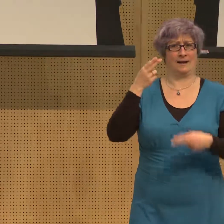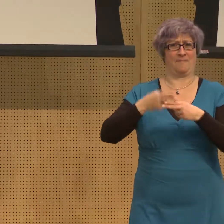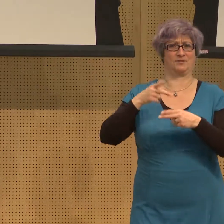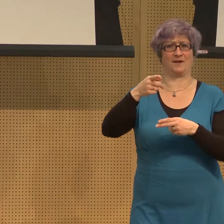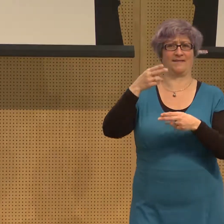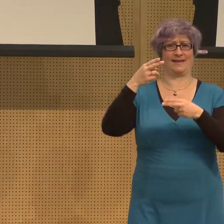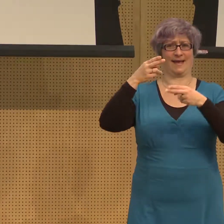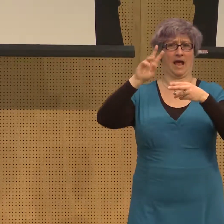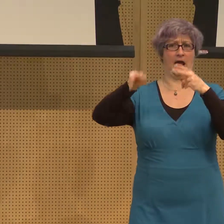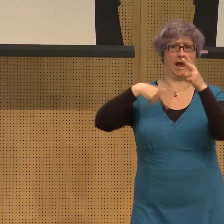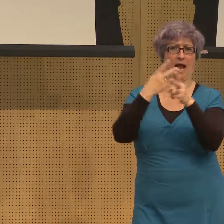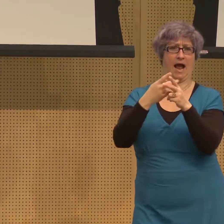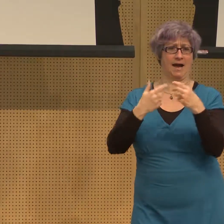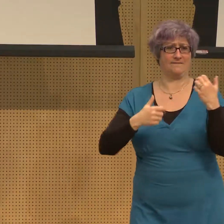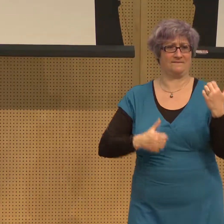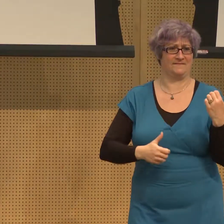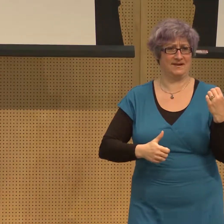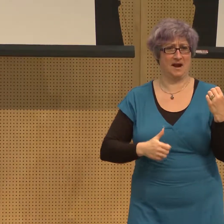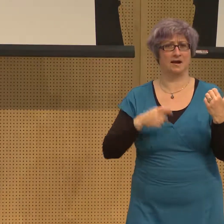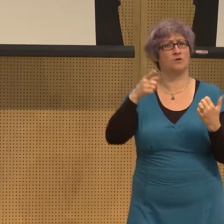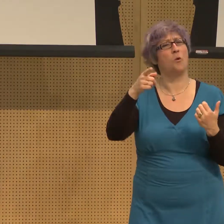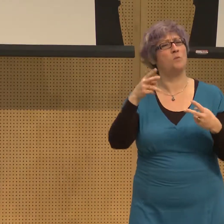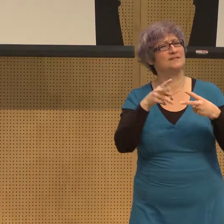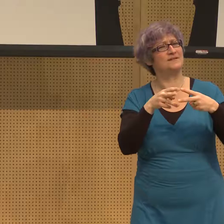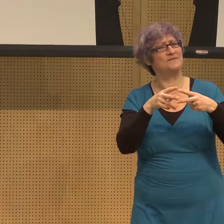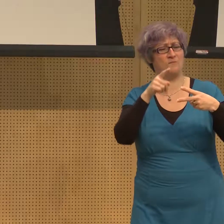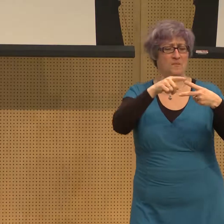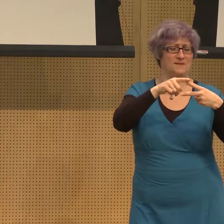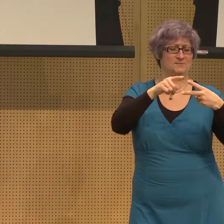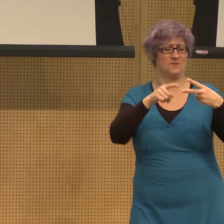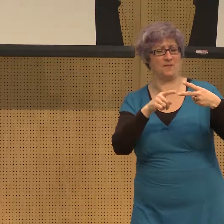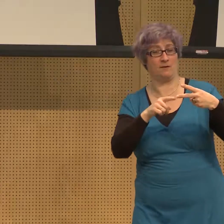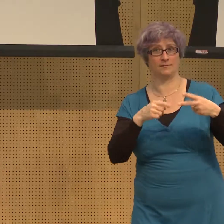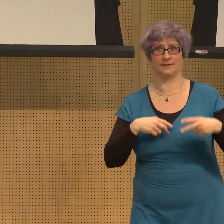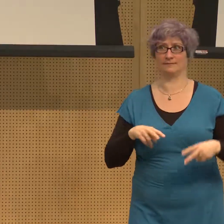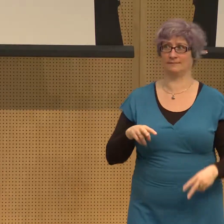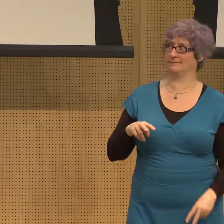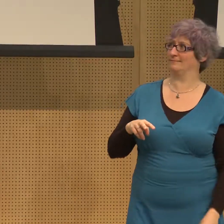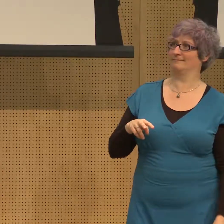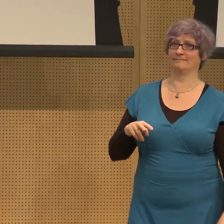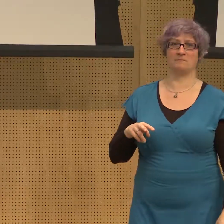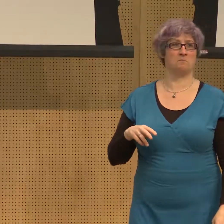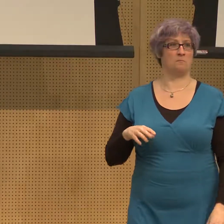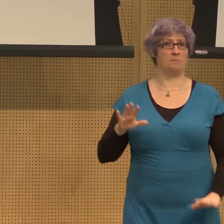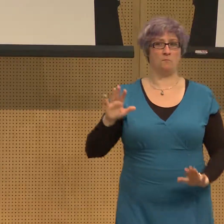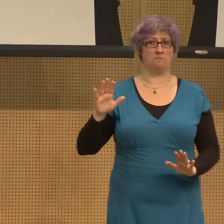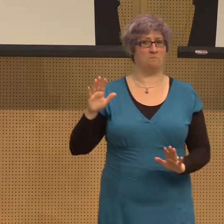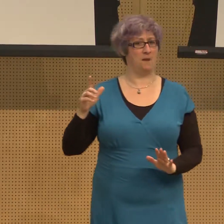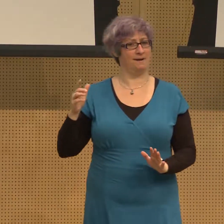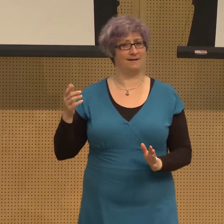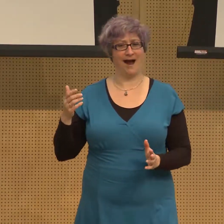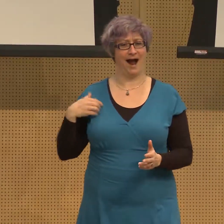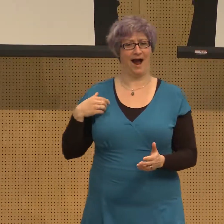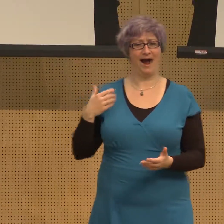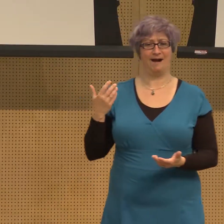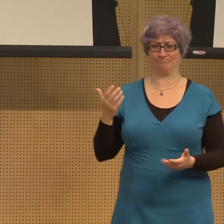and my landlord showed up one day and asked what kind of gun it was. It was one or the other he had known.